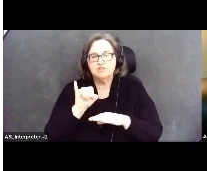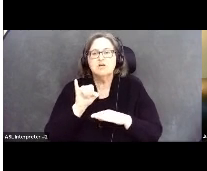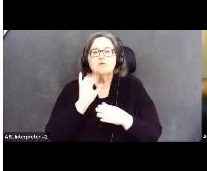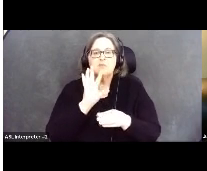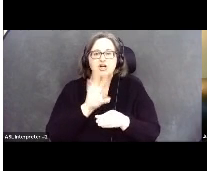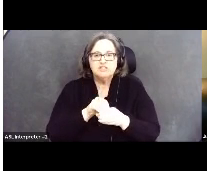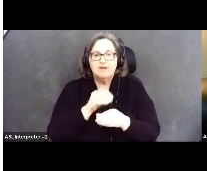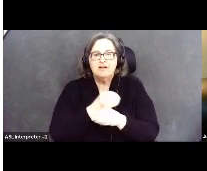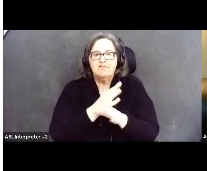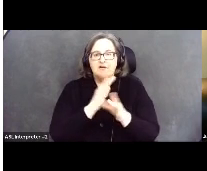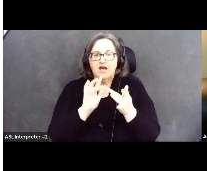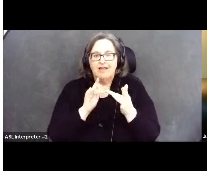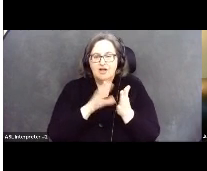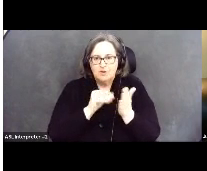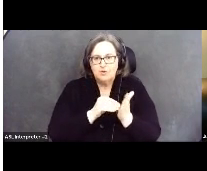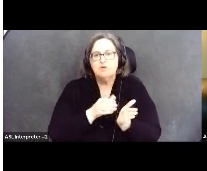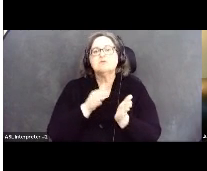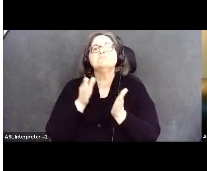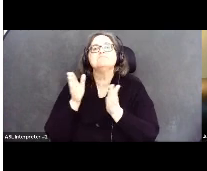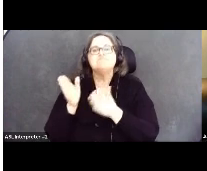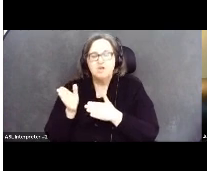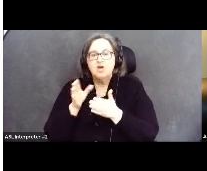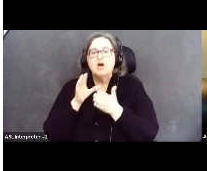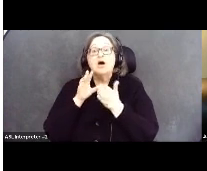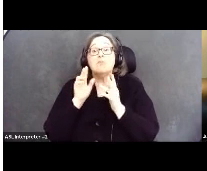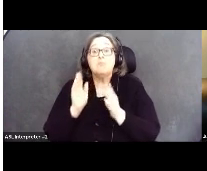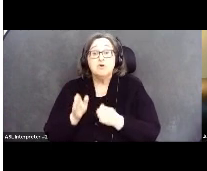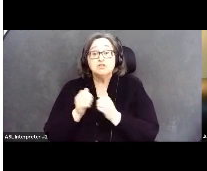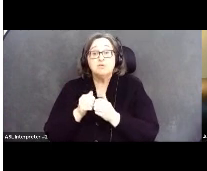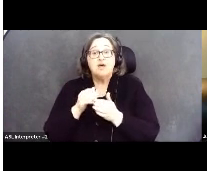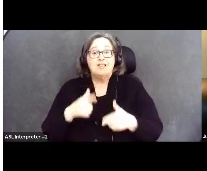Then we have an individual with lived experience who's going to talk about